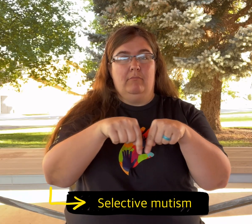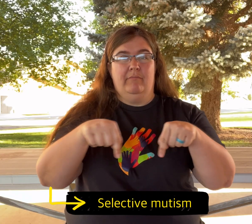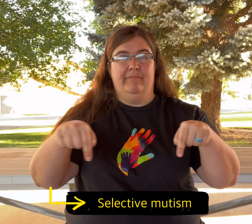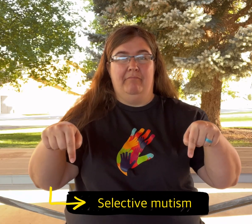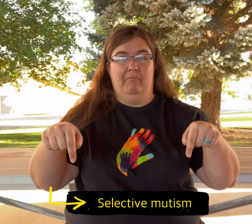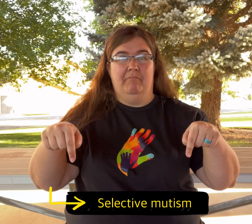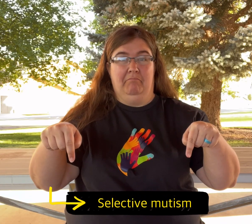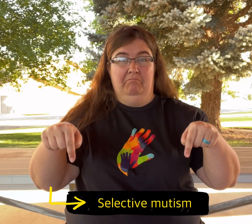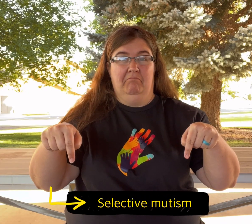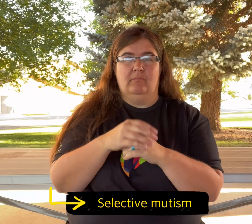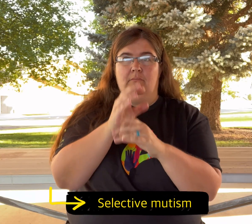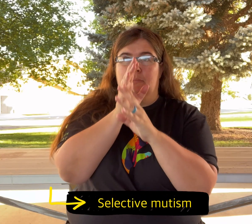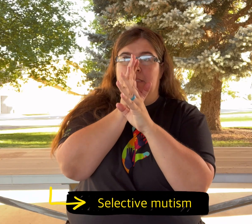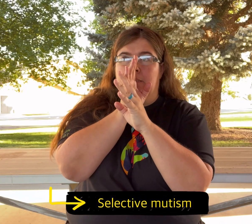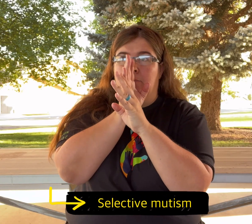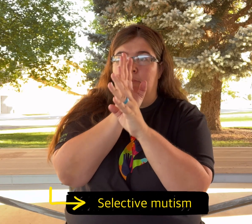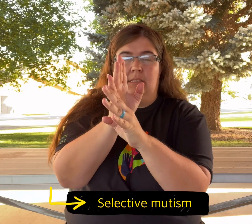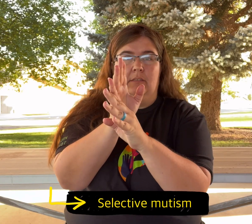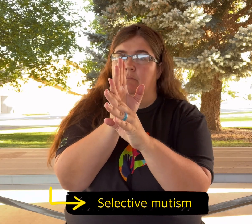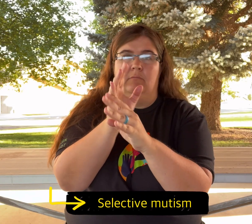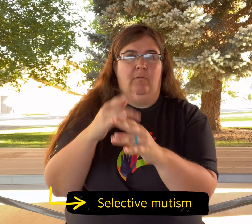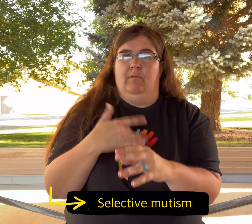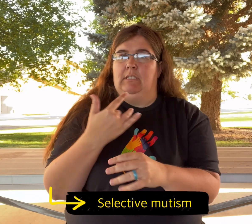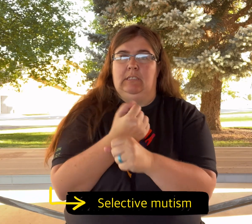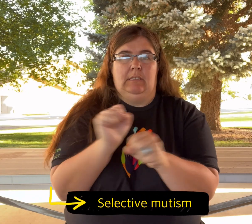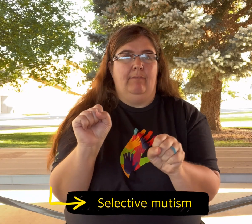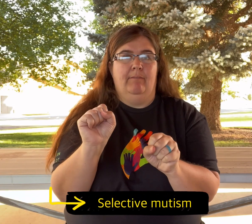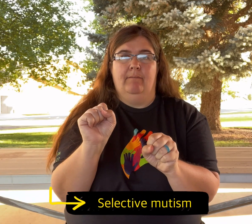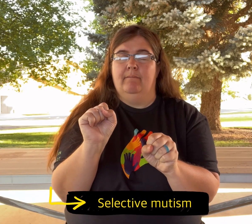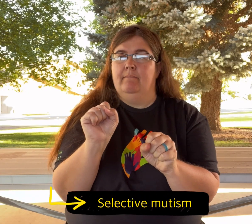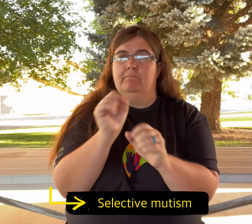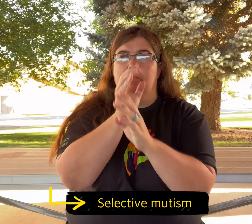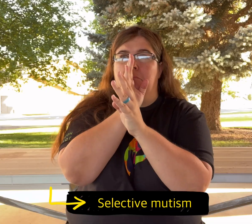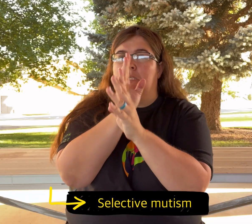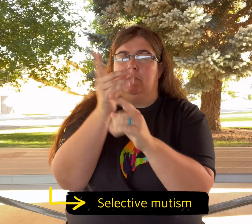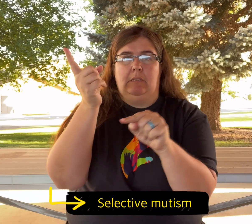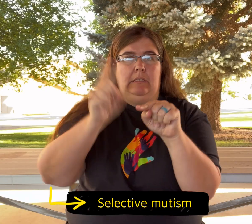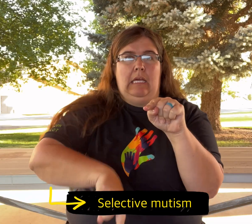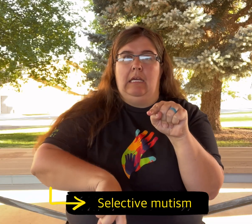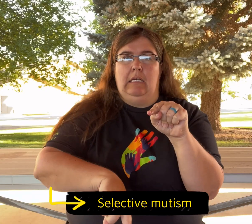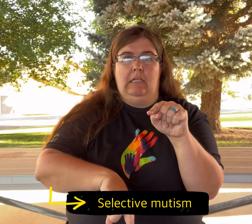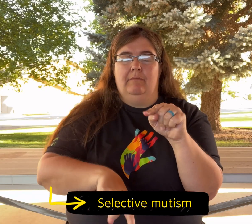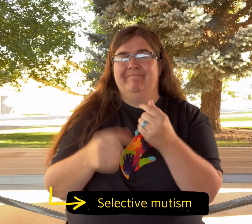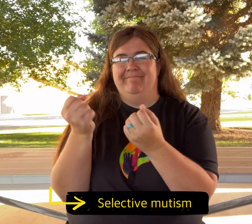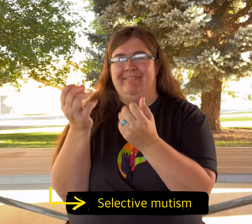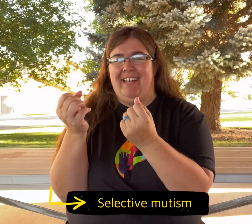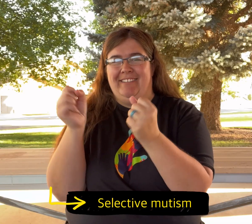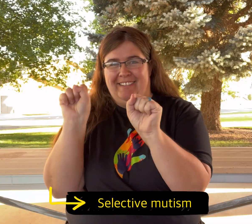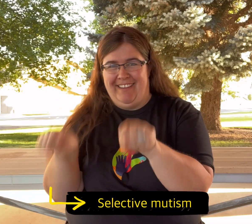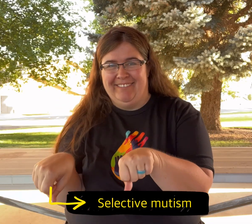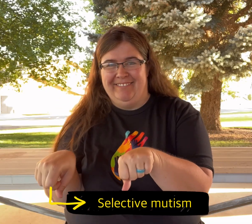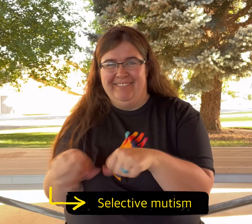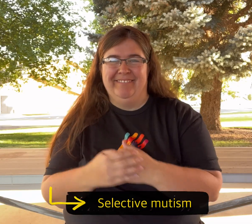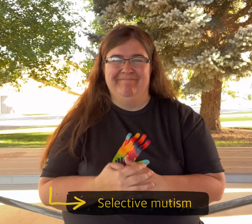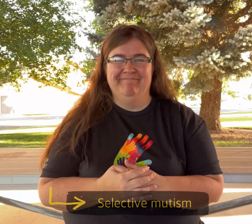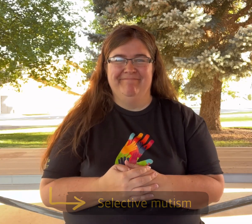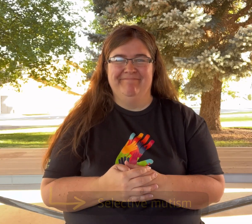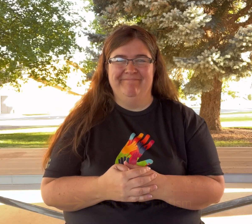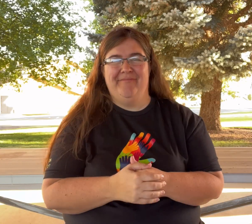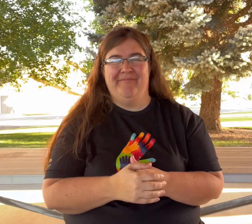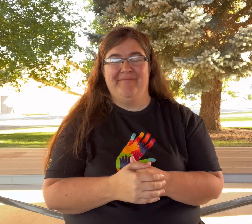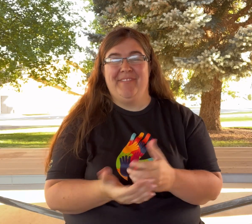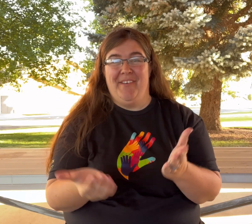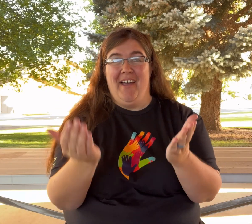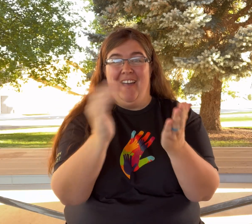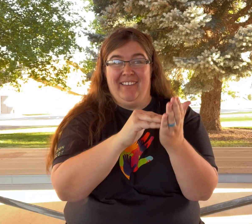Selective Mutism where someone can't speak because they don't feel safe. But they're able to sign. So